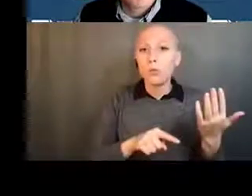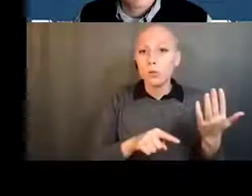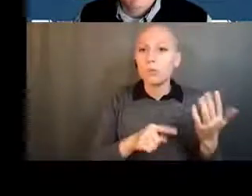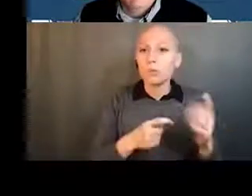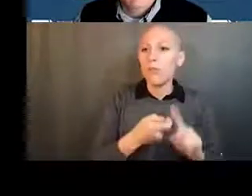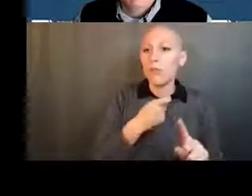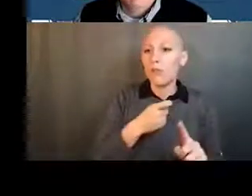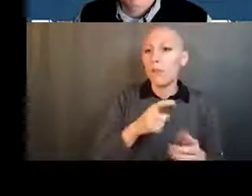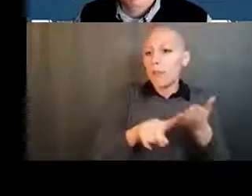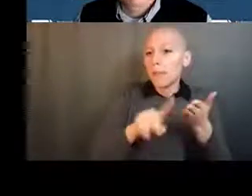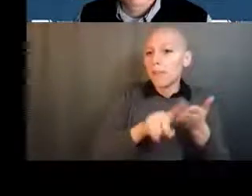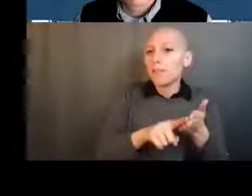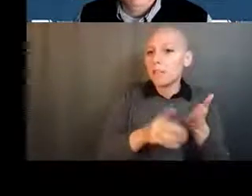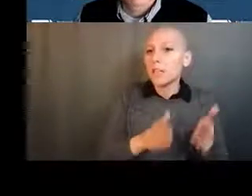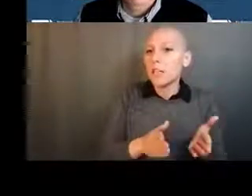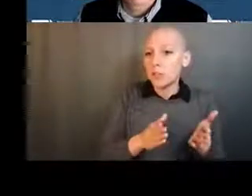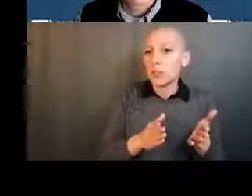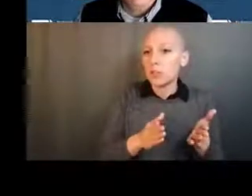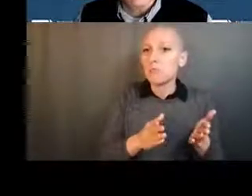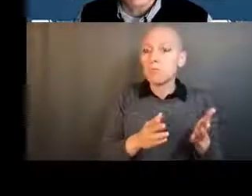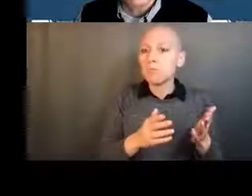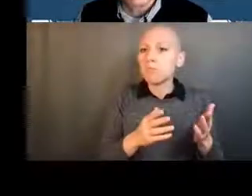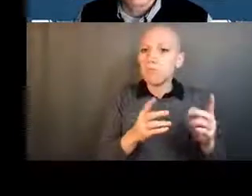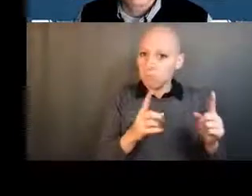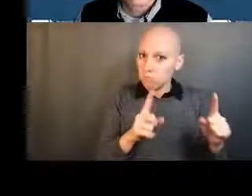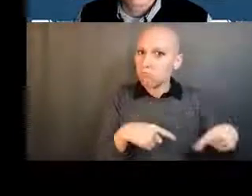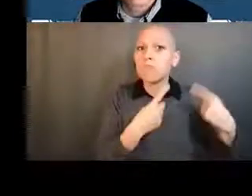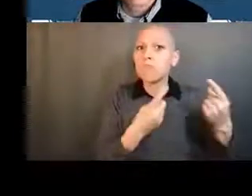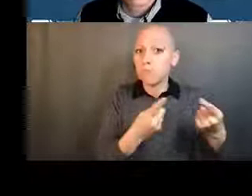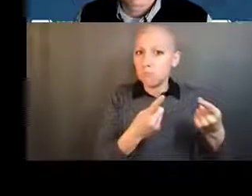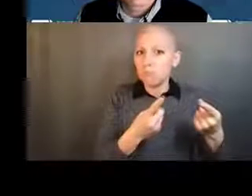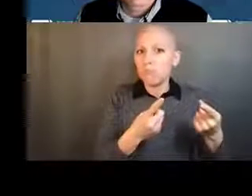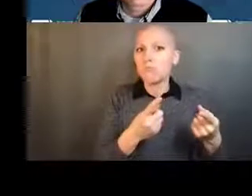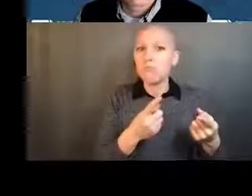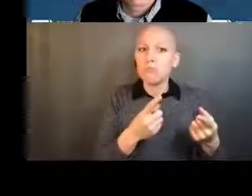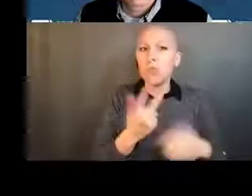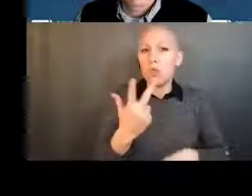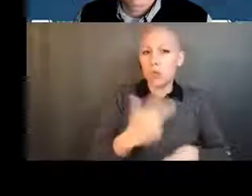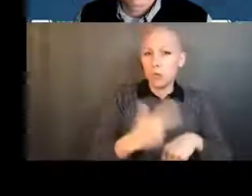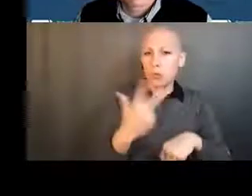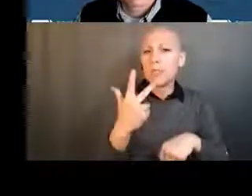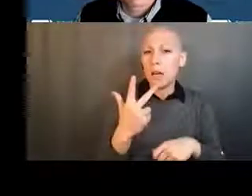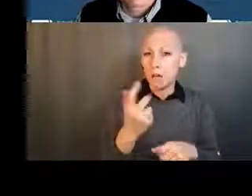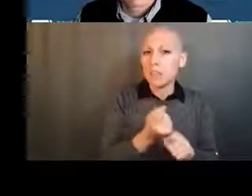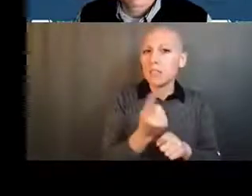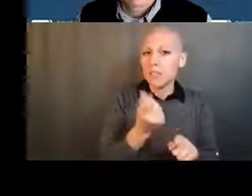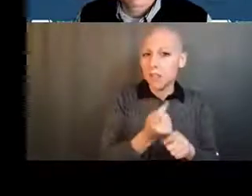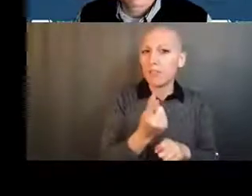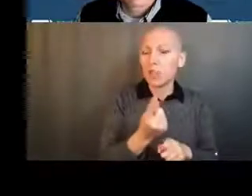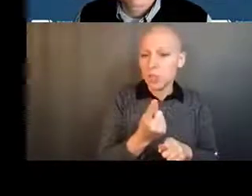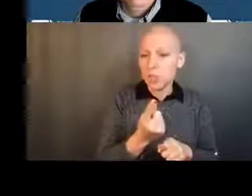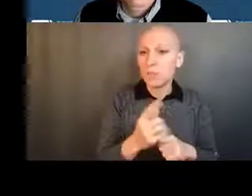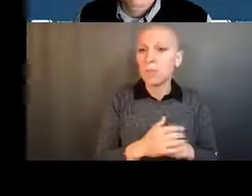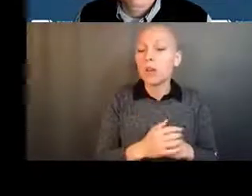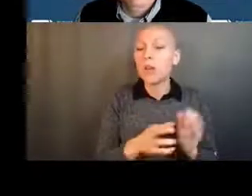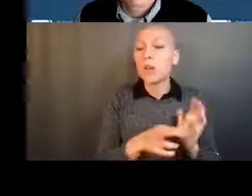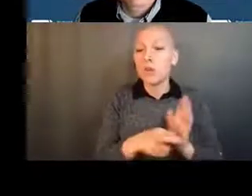They have standing receipt dates, generally three times a year and they're usually reviewed centrally at the Center